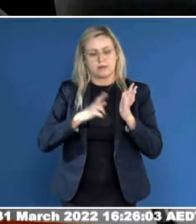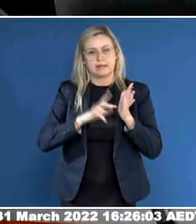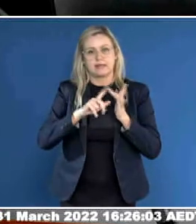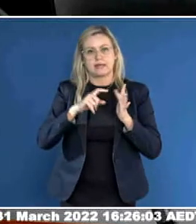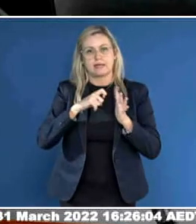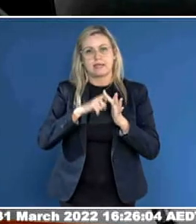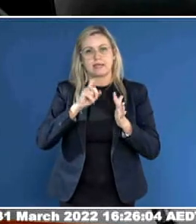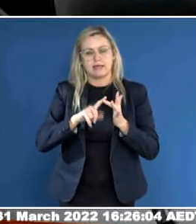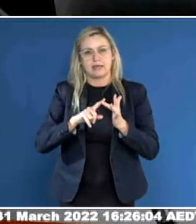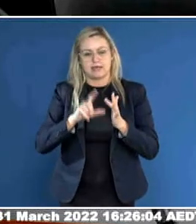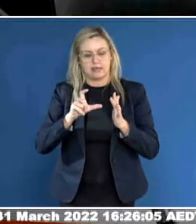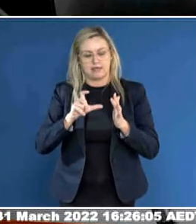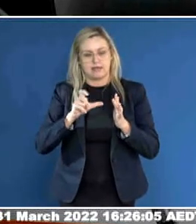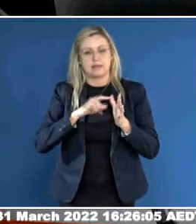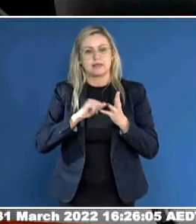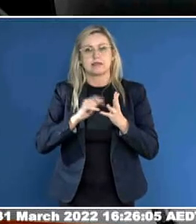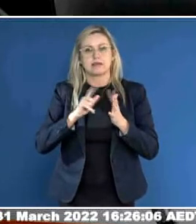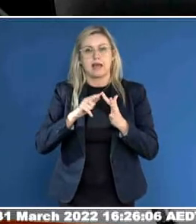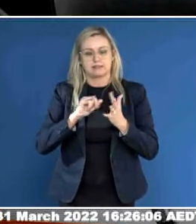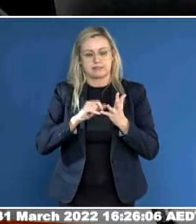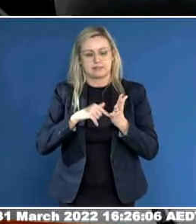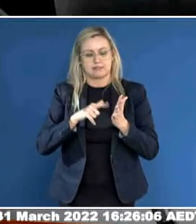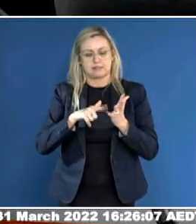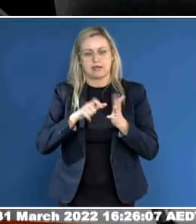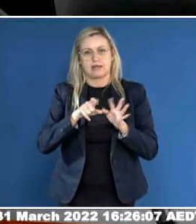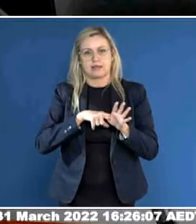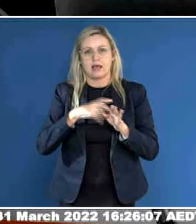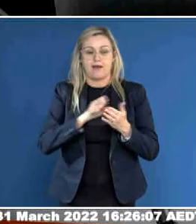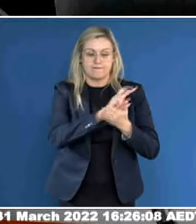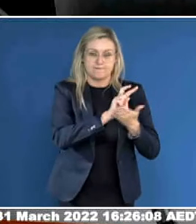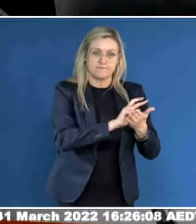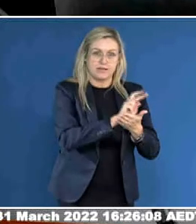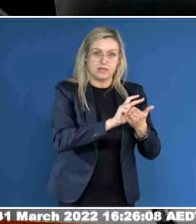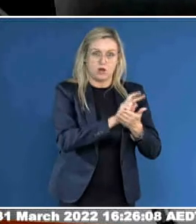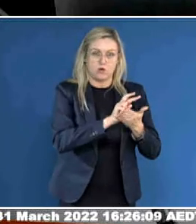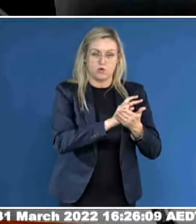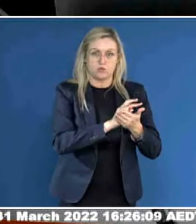receive into evidence the following items: The video recording of Niky and Niky's Mum